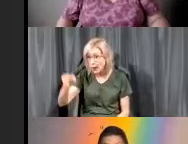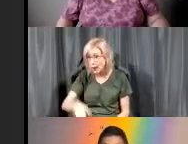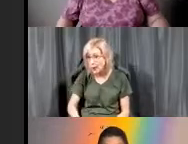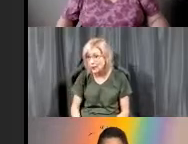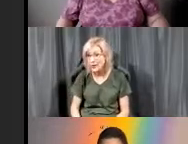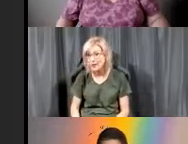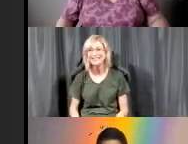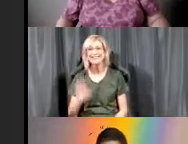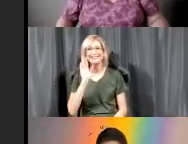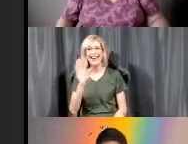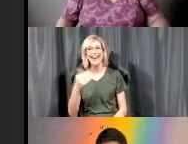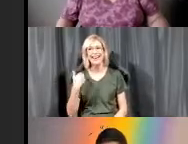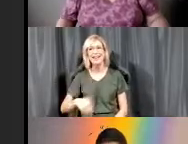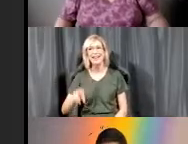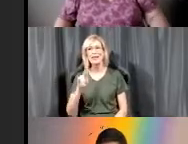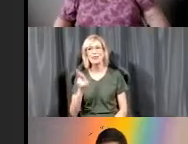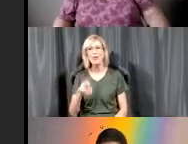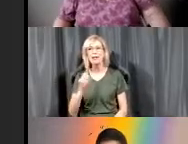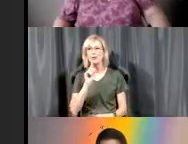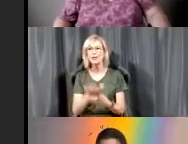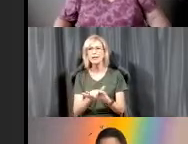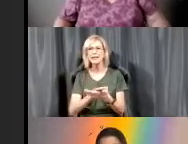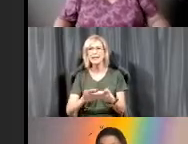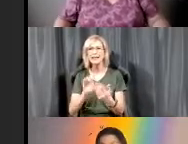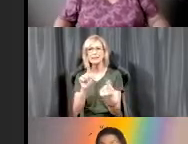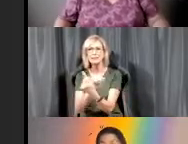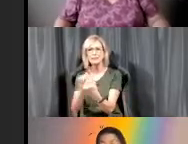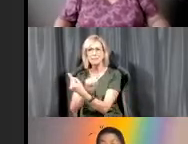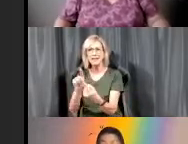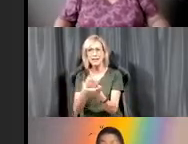»ROZ: I'm Roz. Really nice to be here and meet all of you. Thank you for coming.